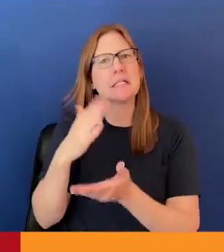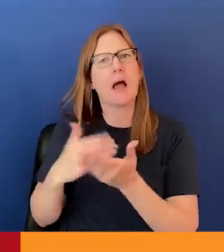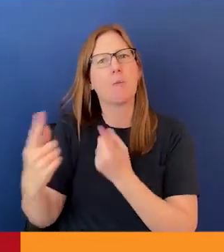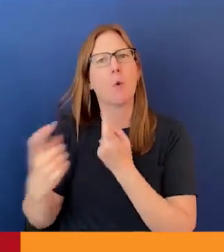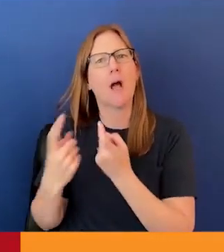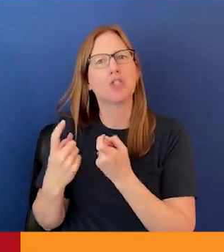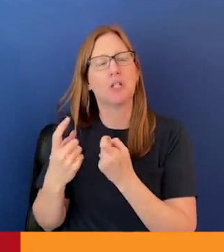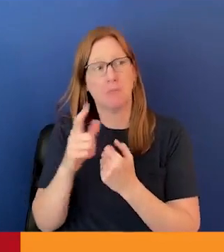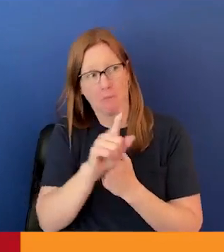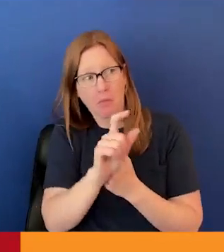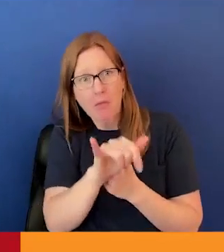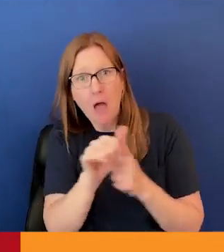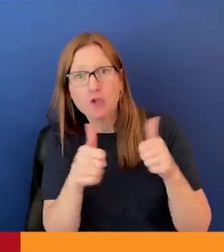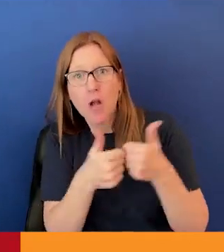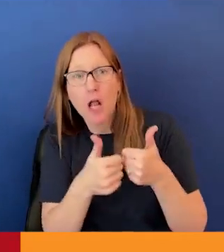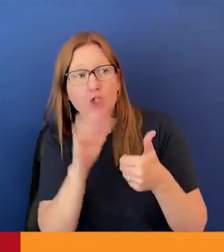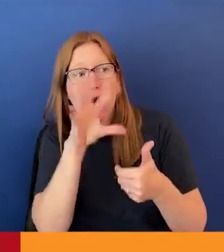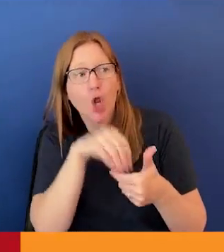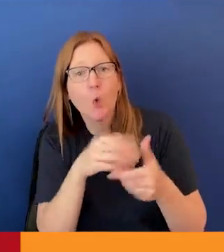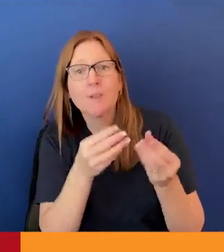would include solutions for caregivers of children.